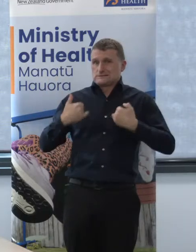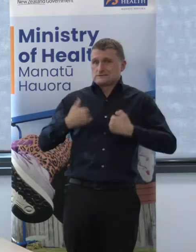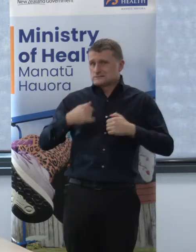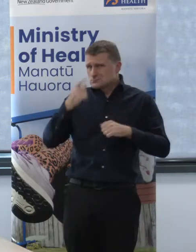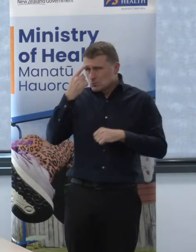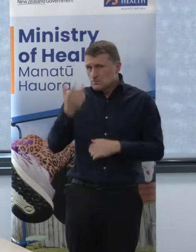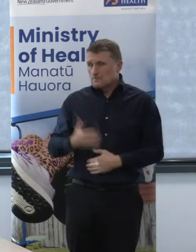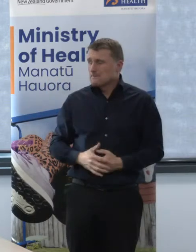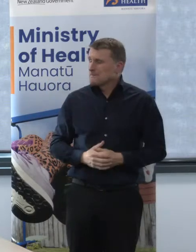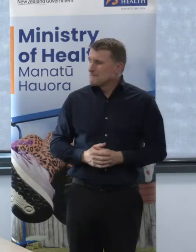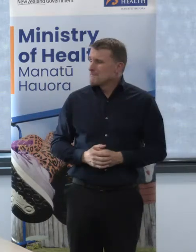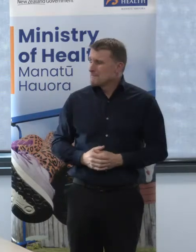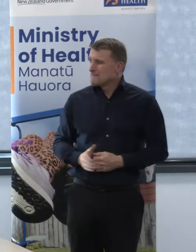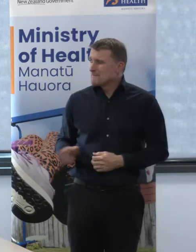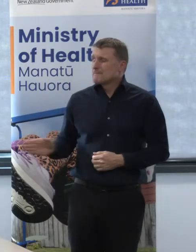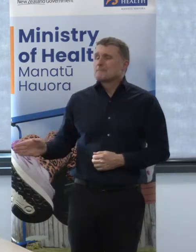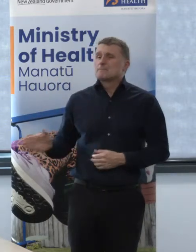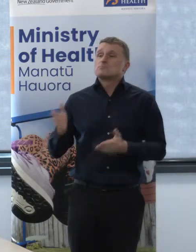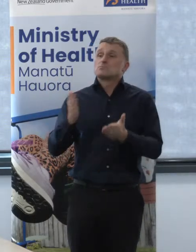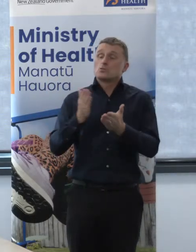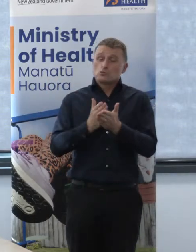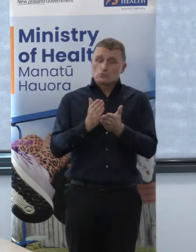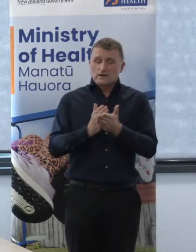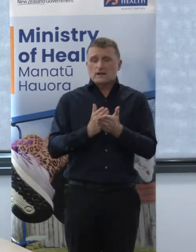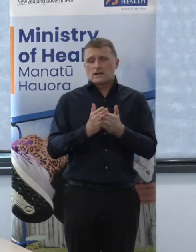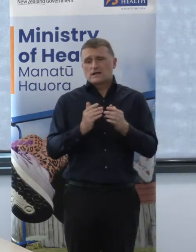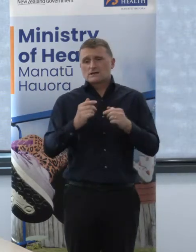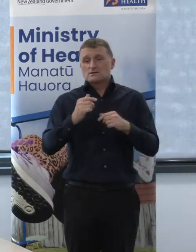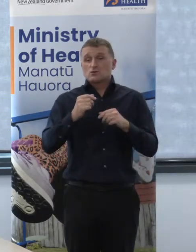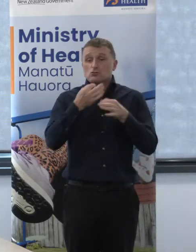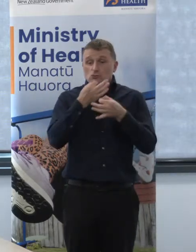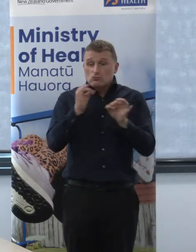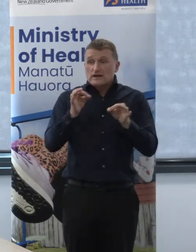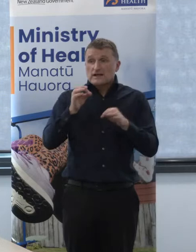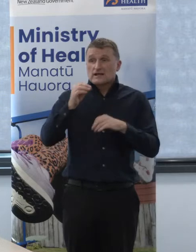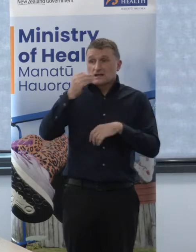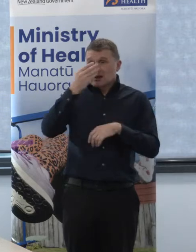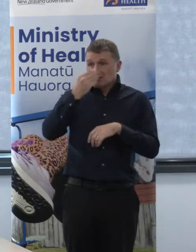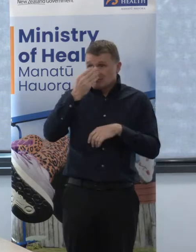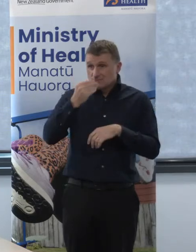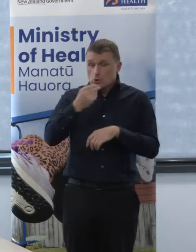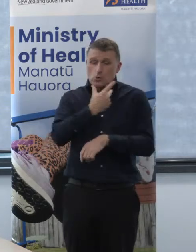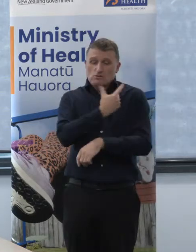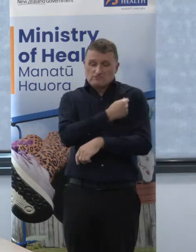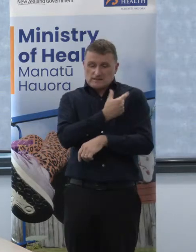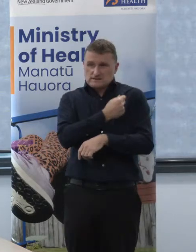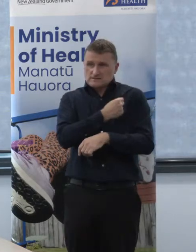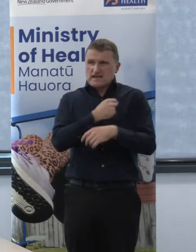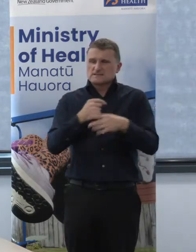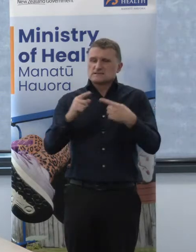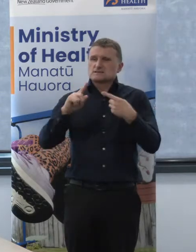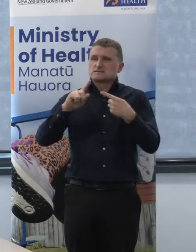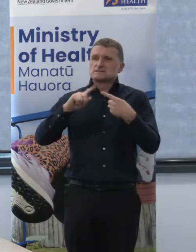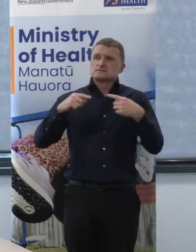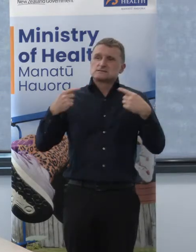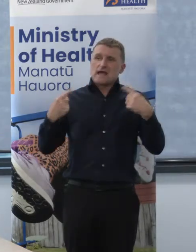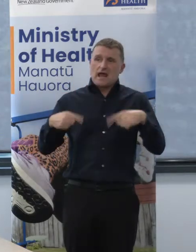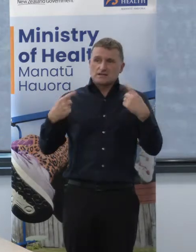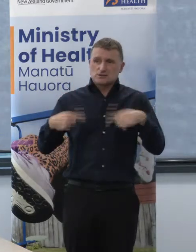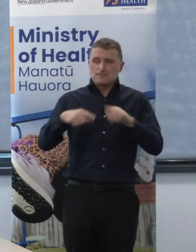We certainly have extended